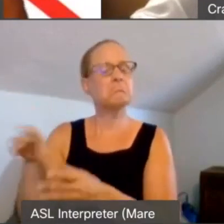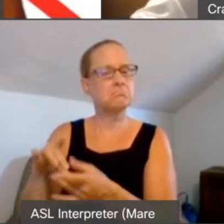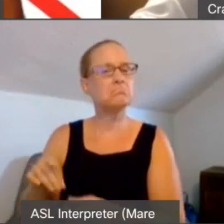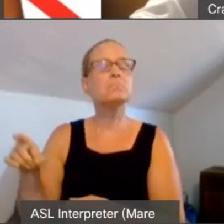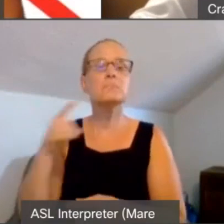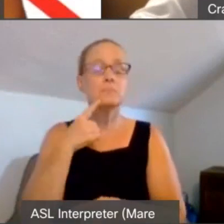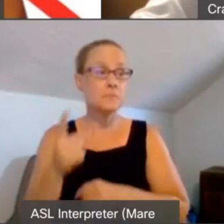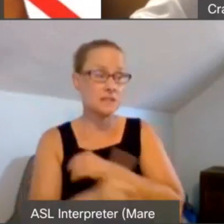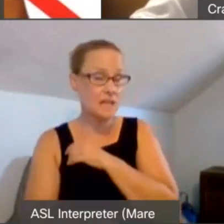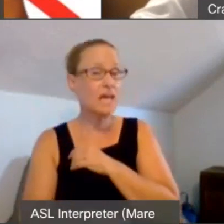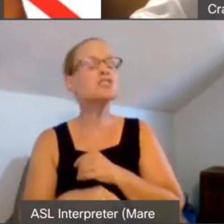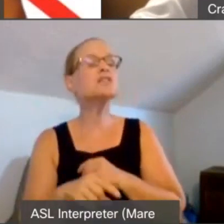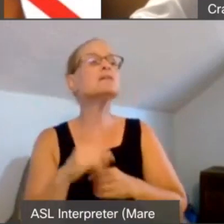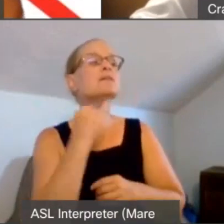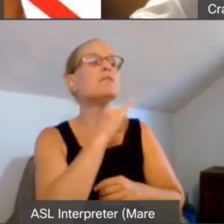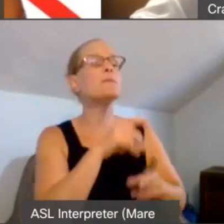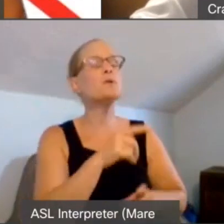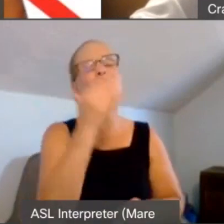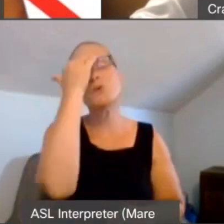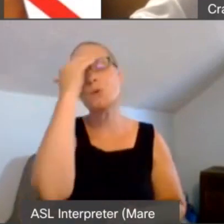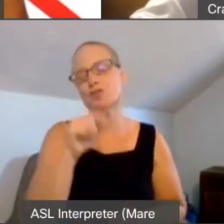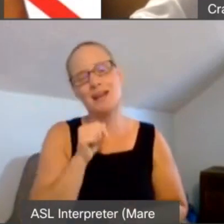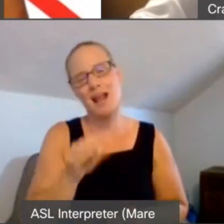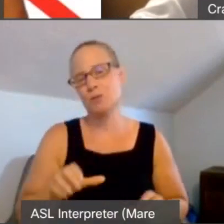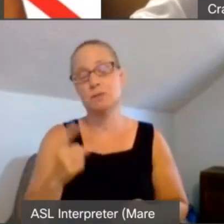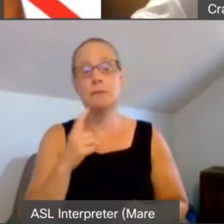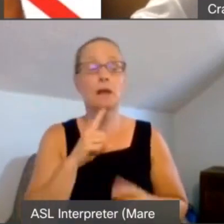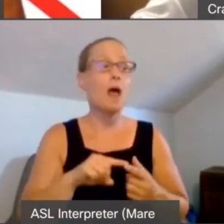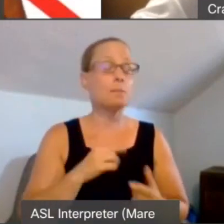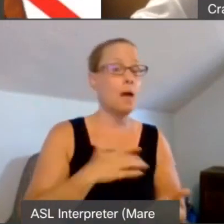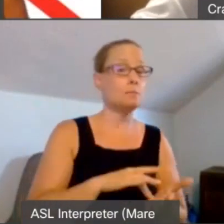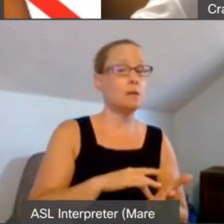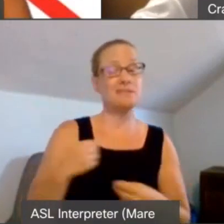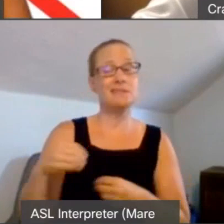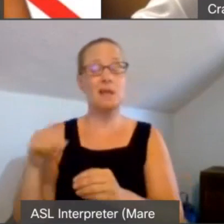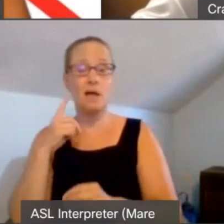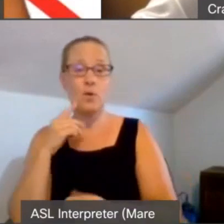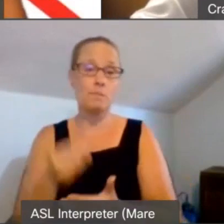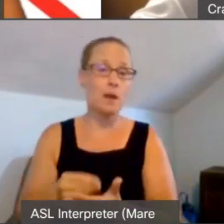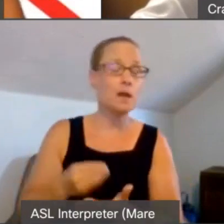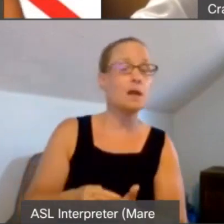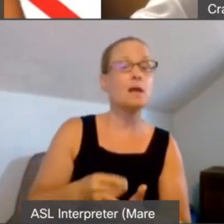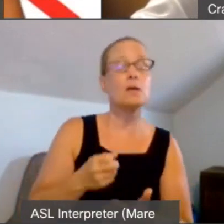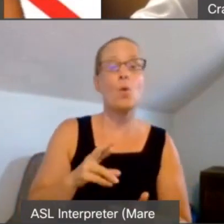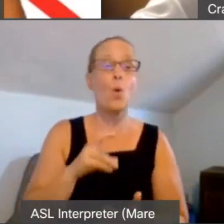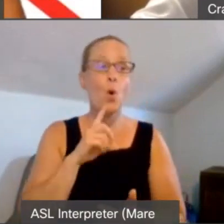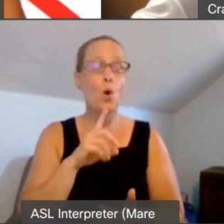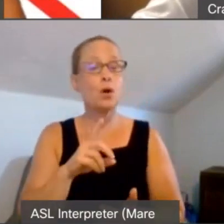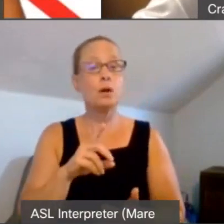that they know they shouldn't be doing. Let's say like selling their medication, let's say like providing unprescribed medications